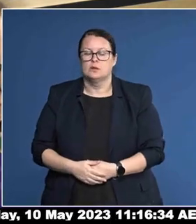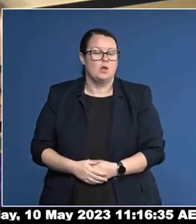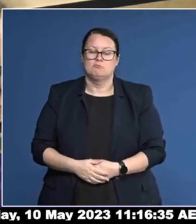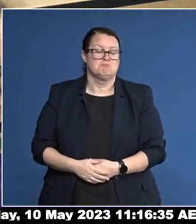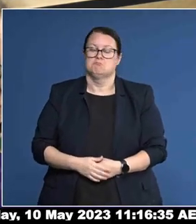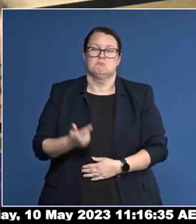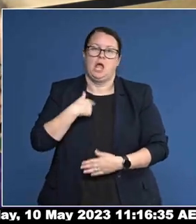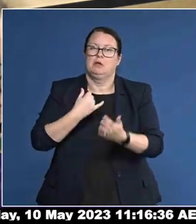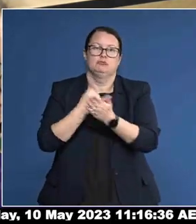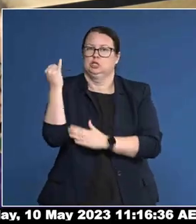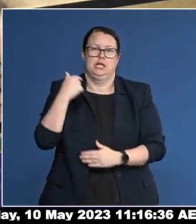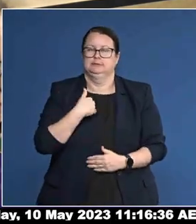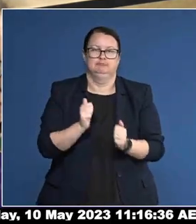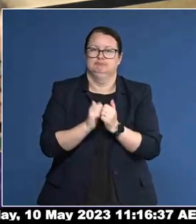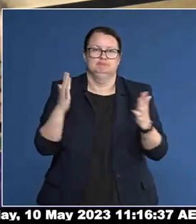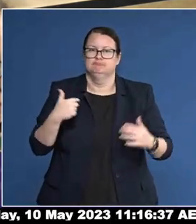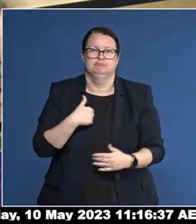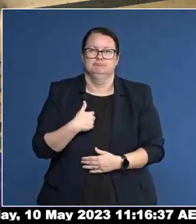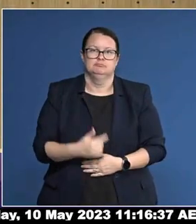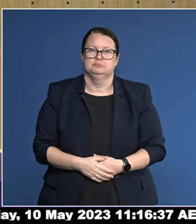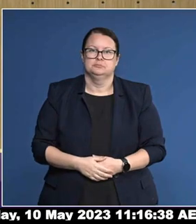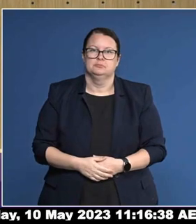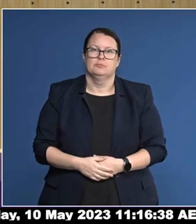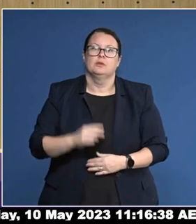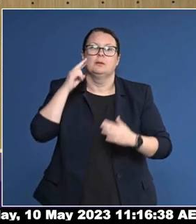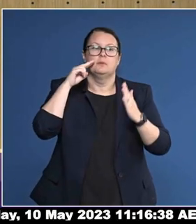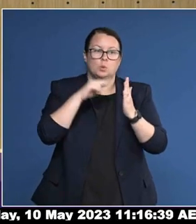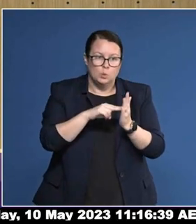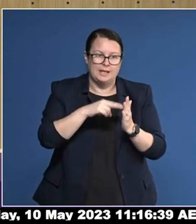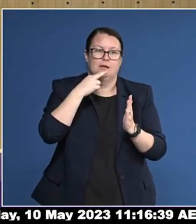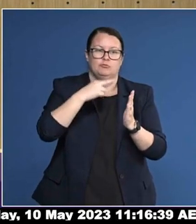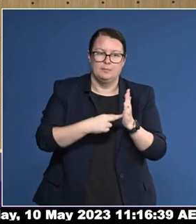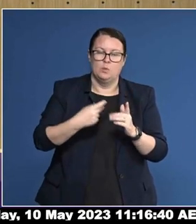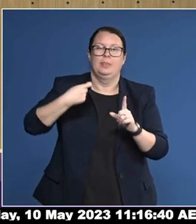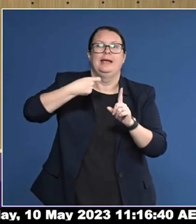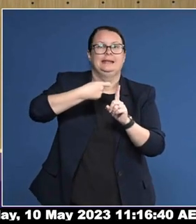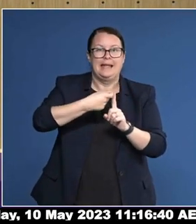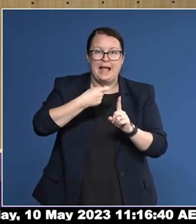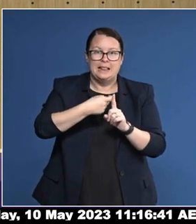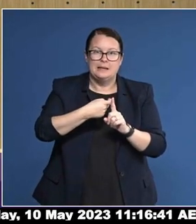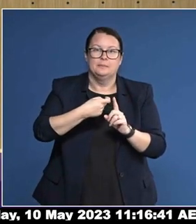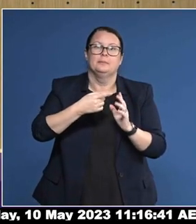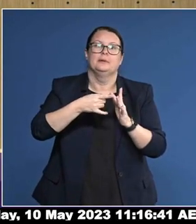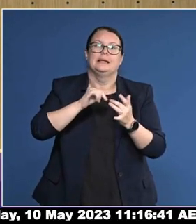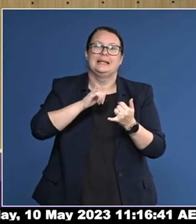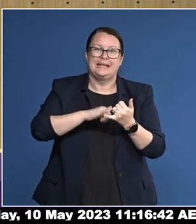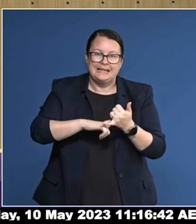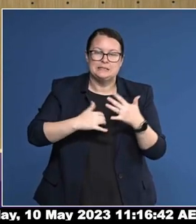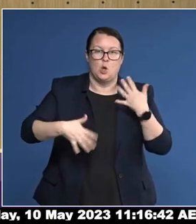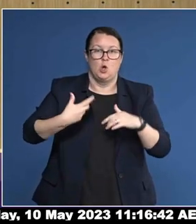I'm looking at a report saying that Kaleb is engaging in self-injurious behaviour that we